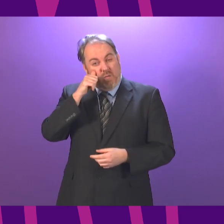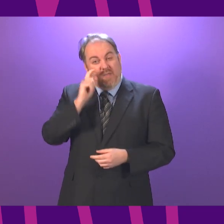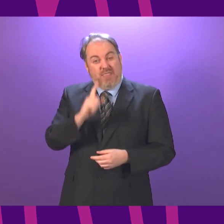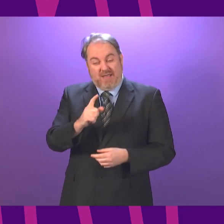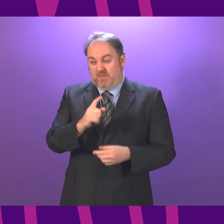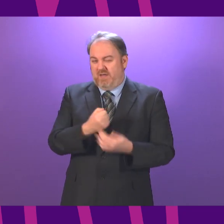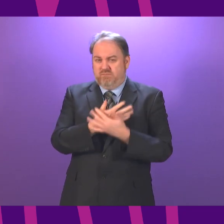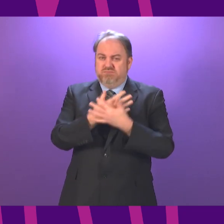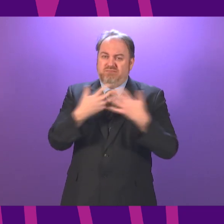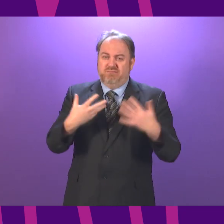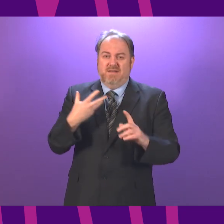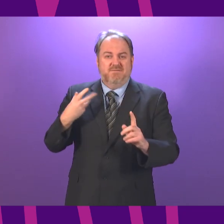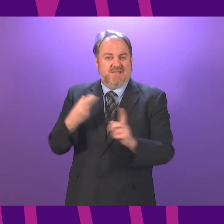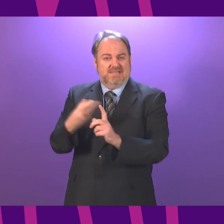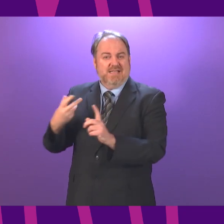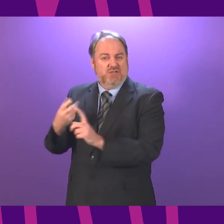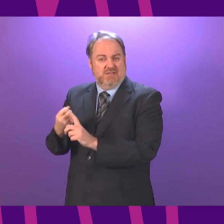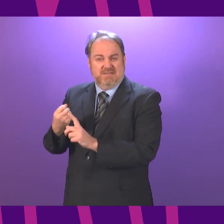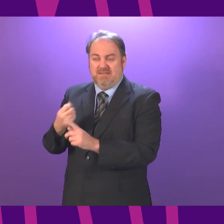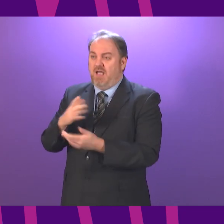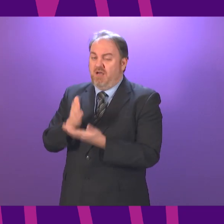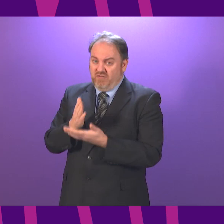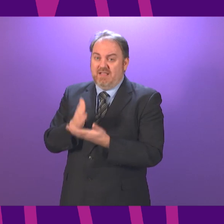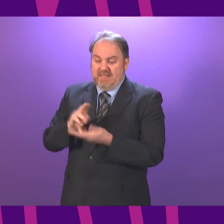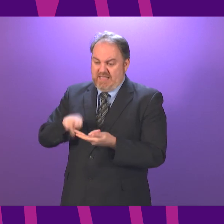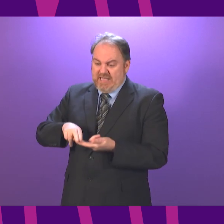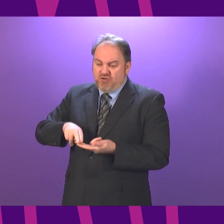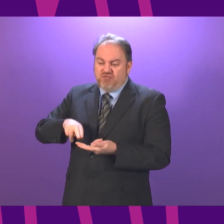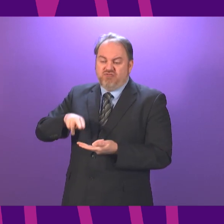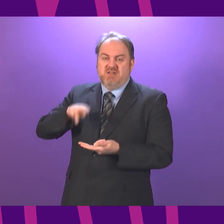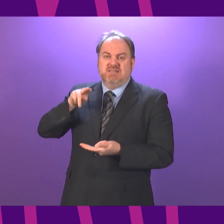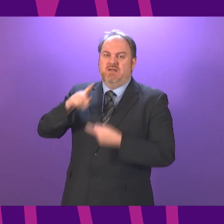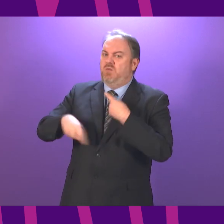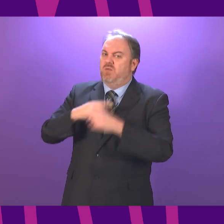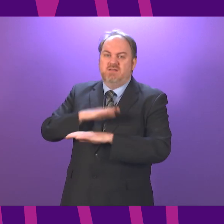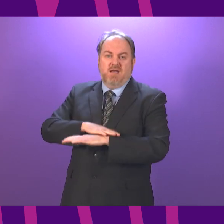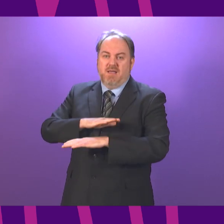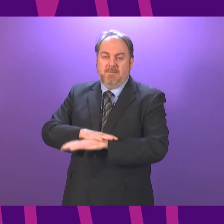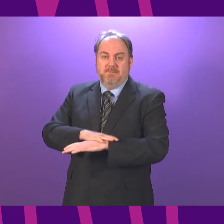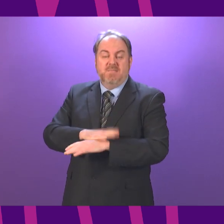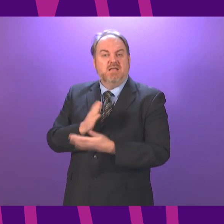which is more than on Monday. We are on a trajectory of increasing vaccination as we step up